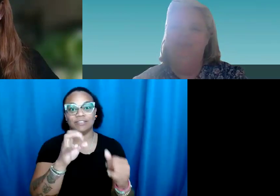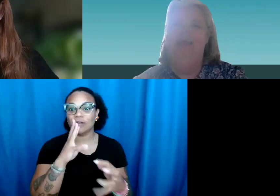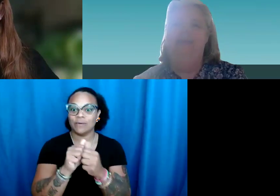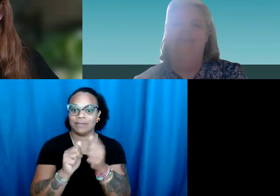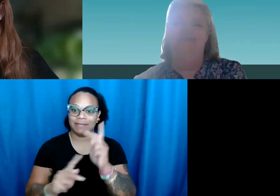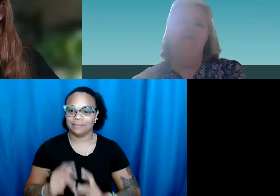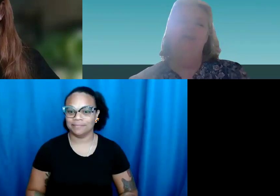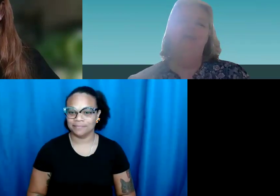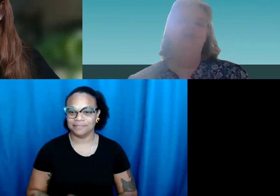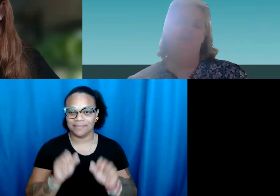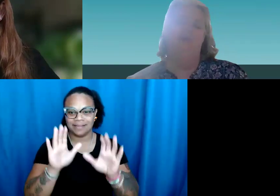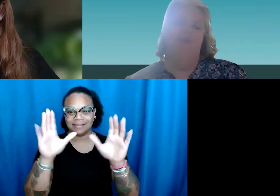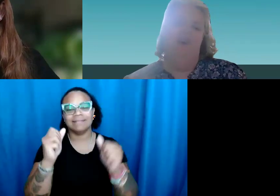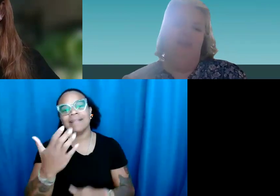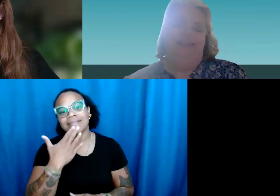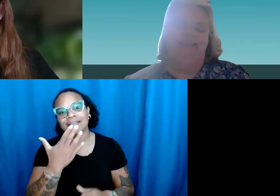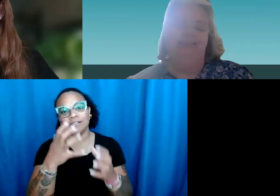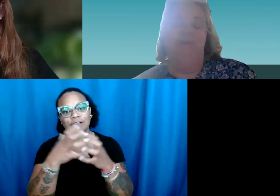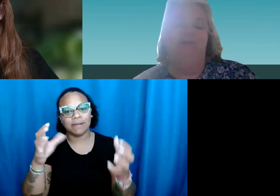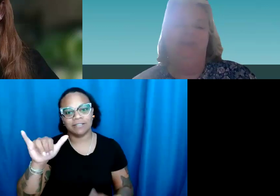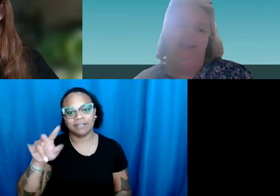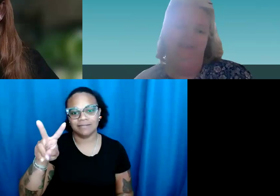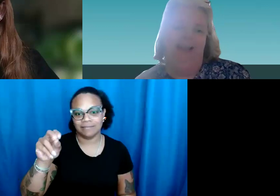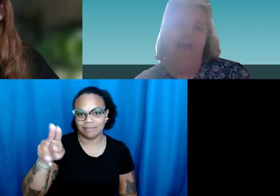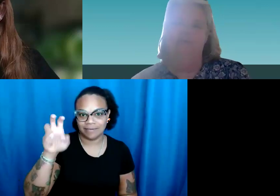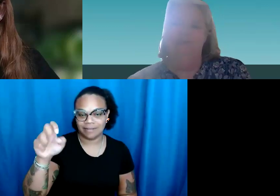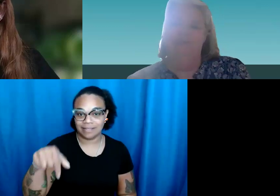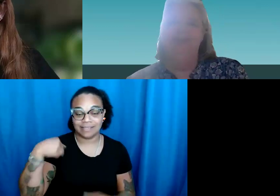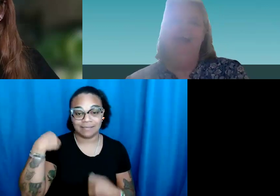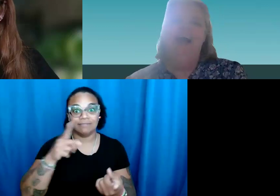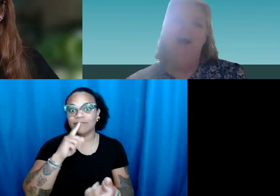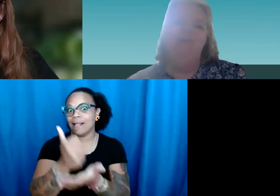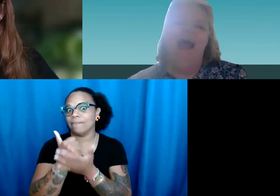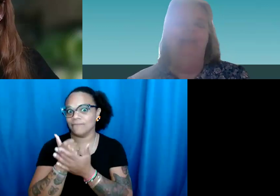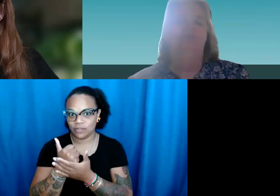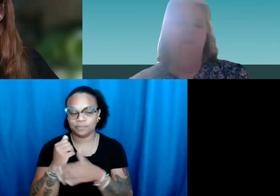Excellent. Thank you so much. This has been helpful.